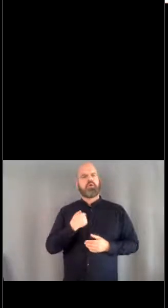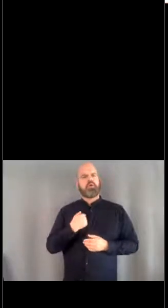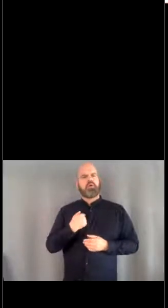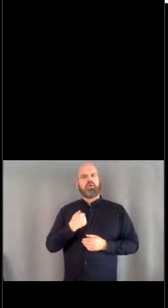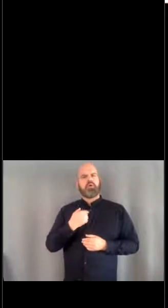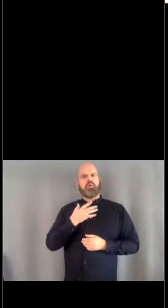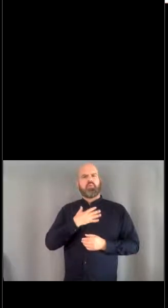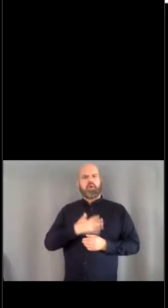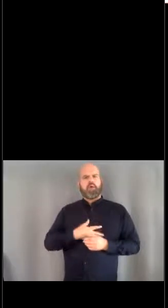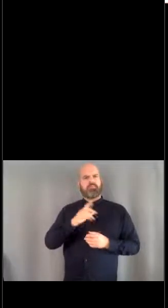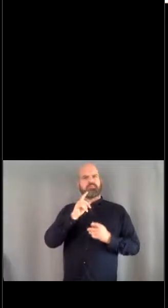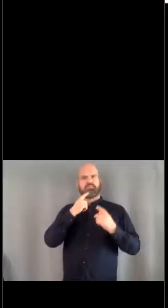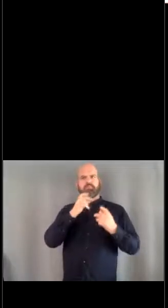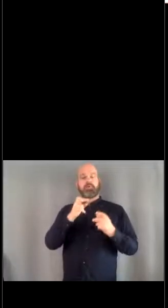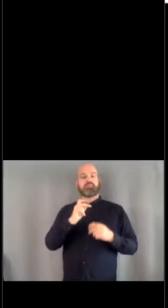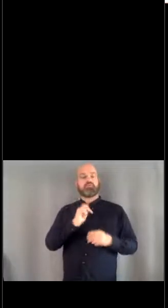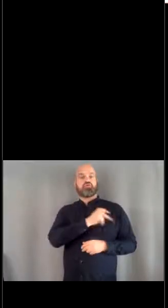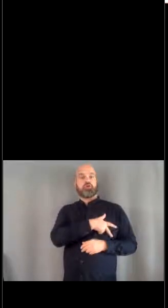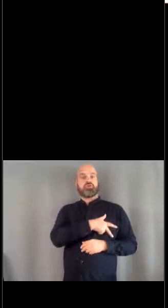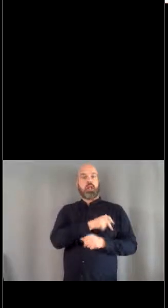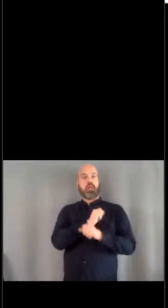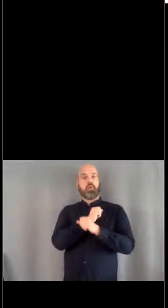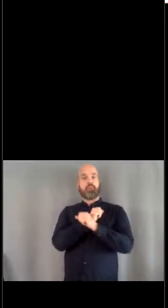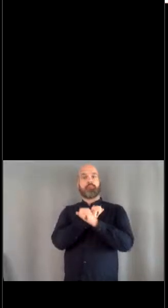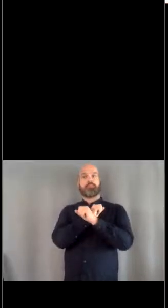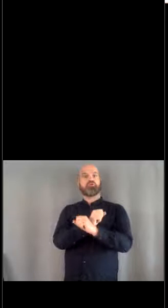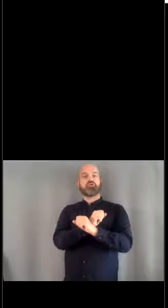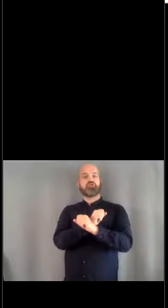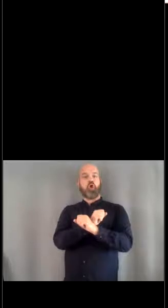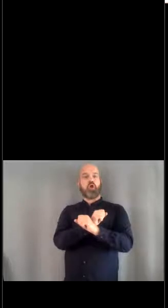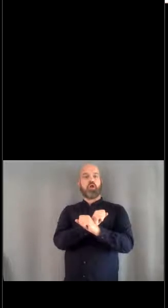but social participation programmes, and the goal of these programmes is